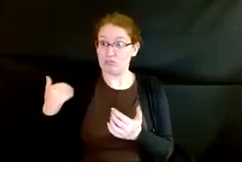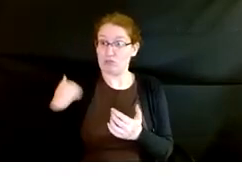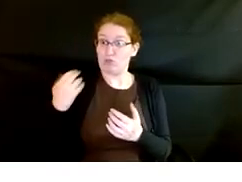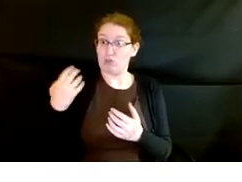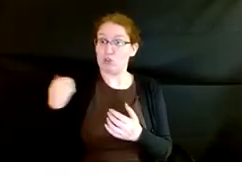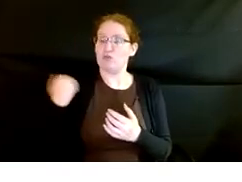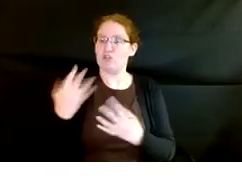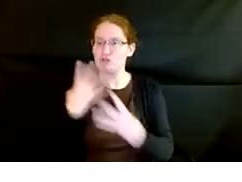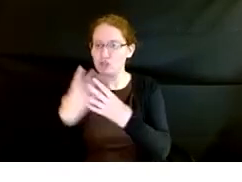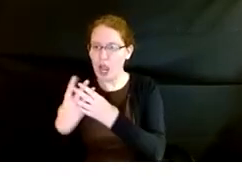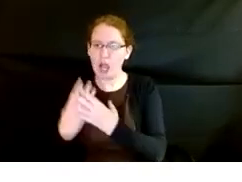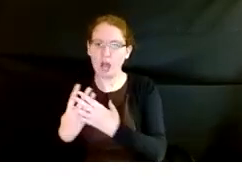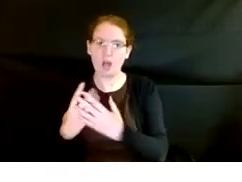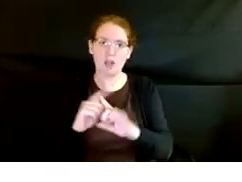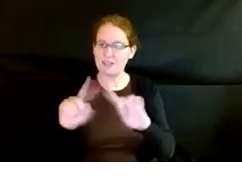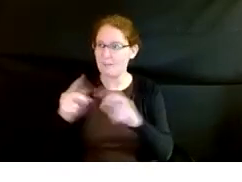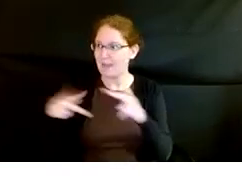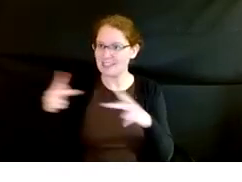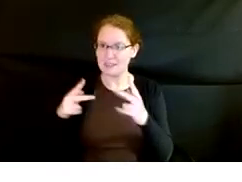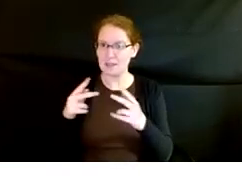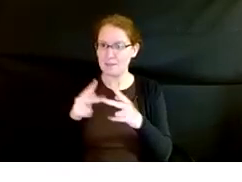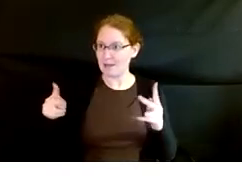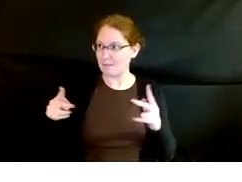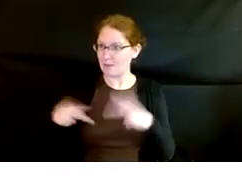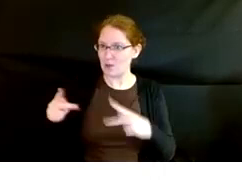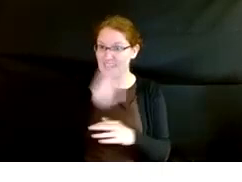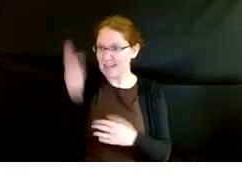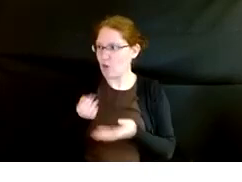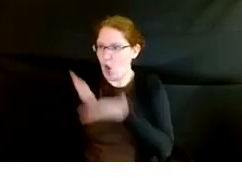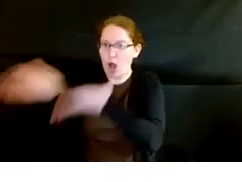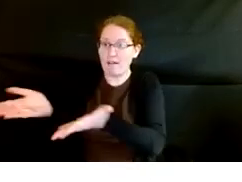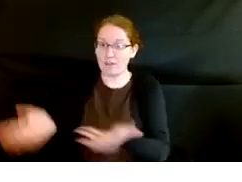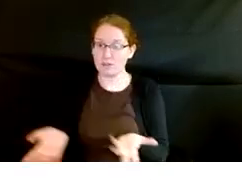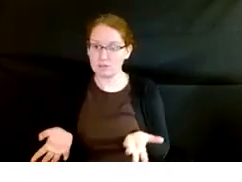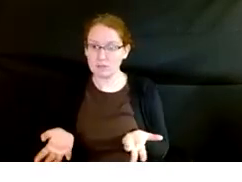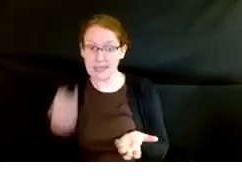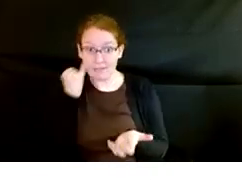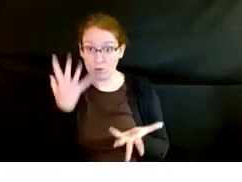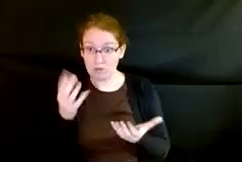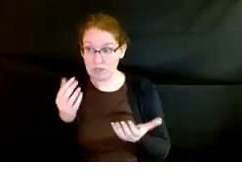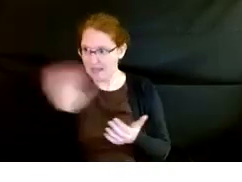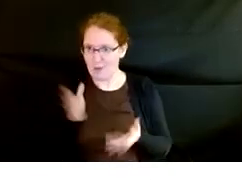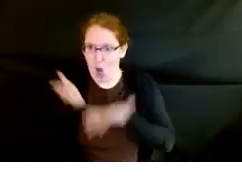have not even been offered those kind of things like if you want to take a vaccine um and so that's